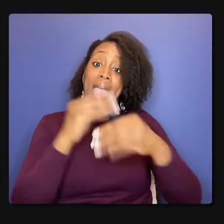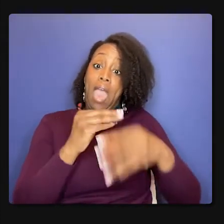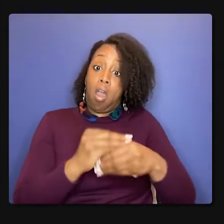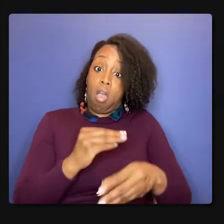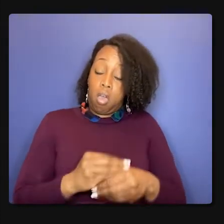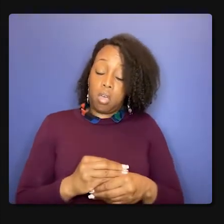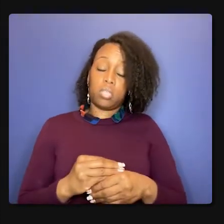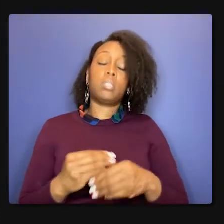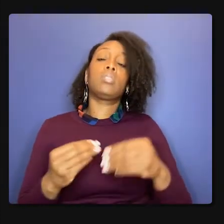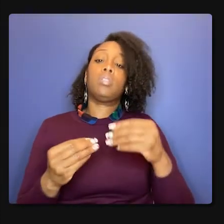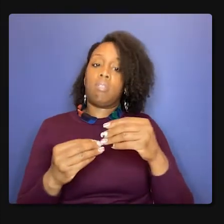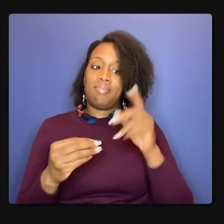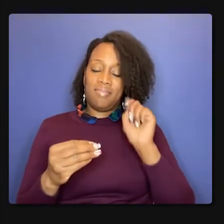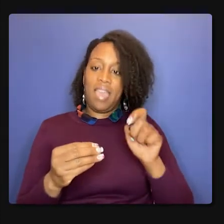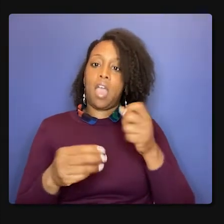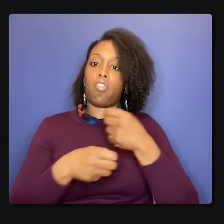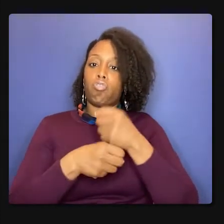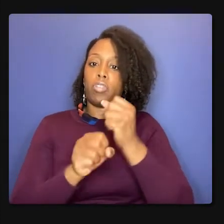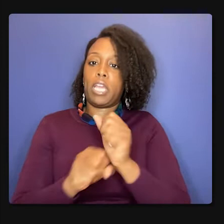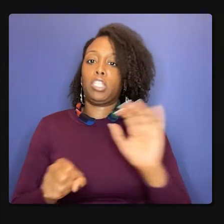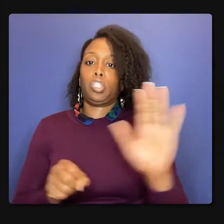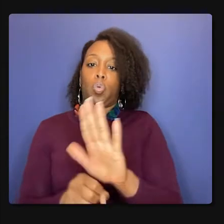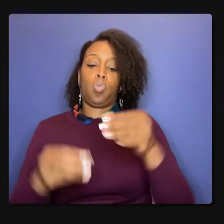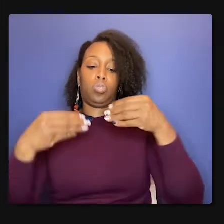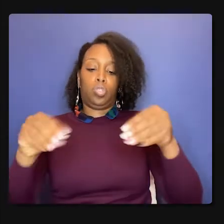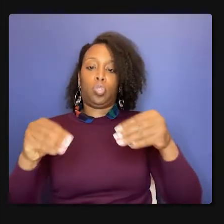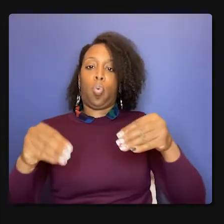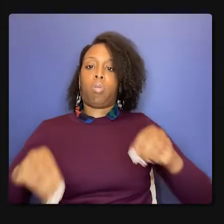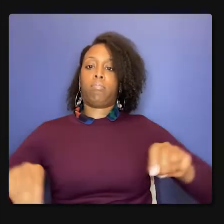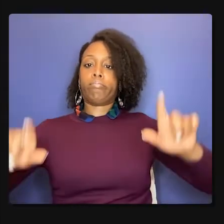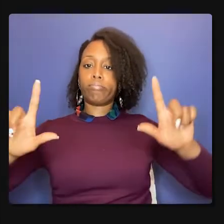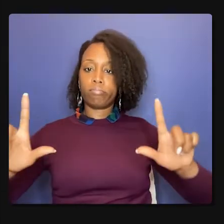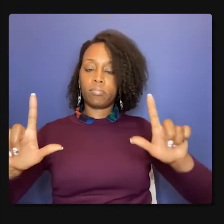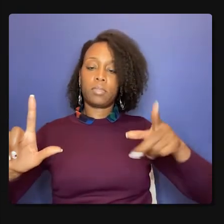and add-ons collectively creates your Store presence.